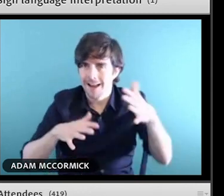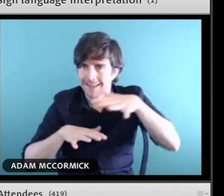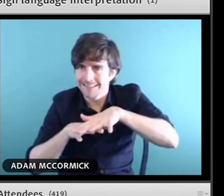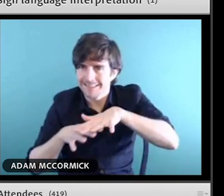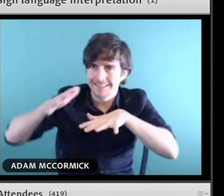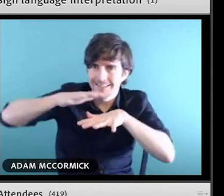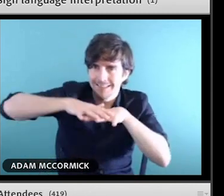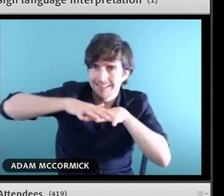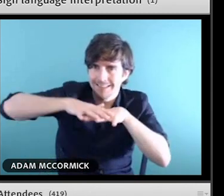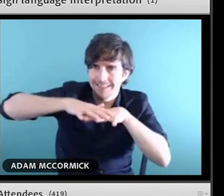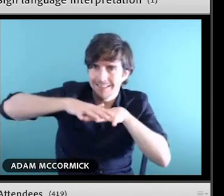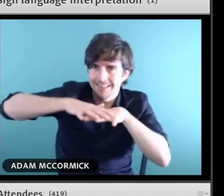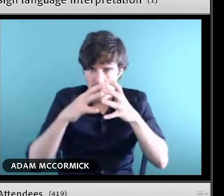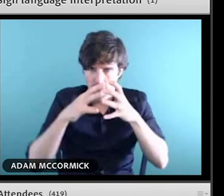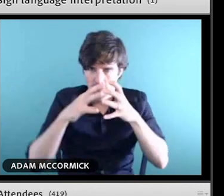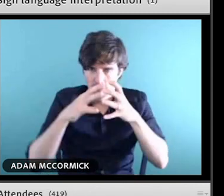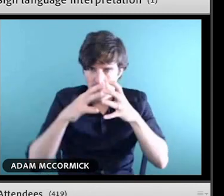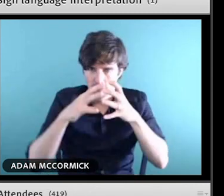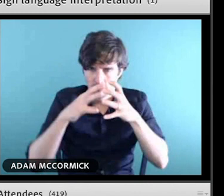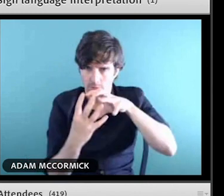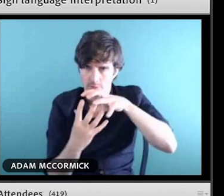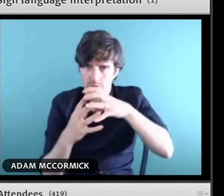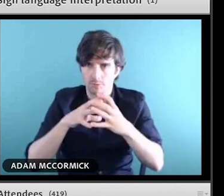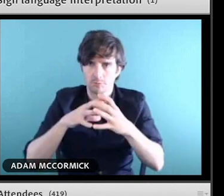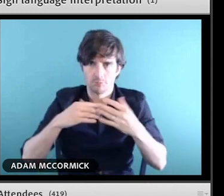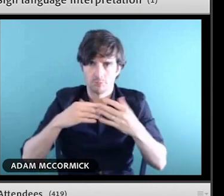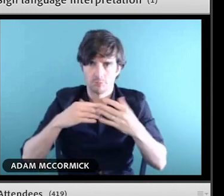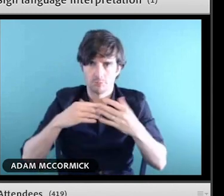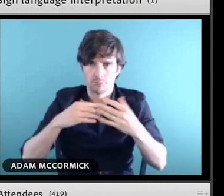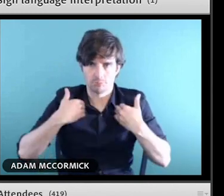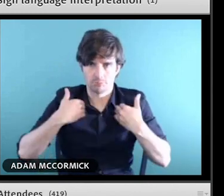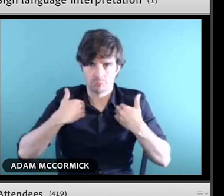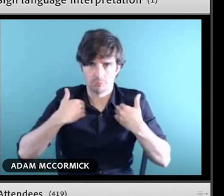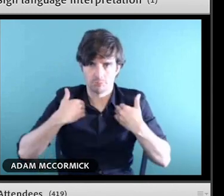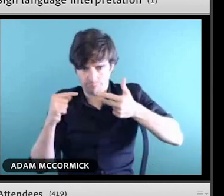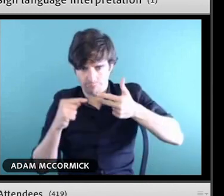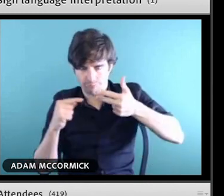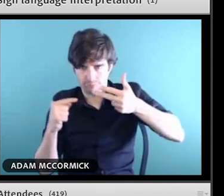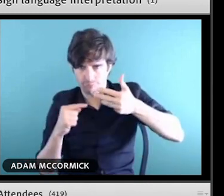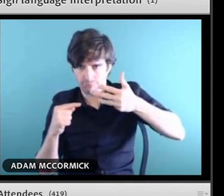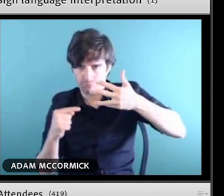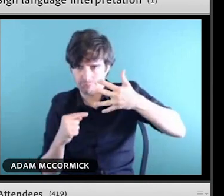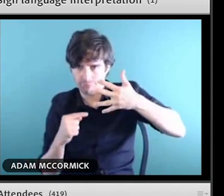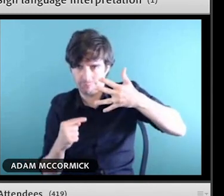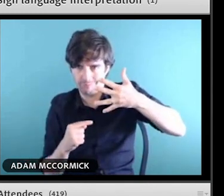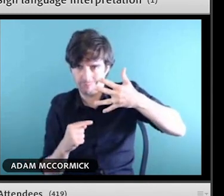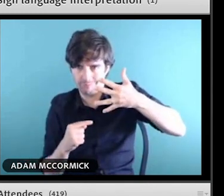we're: 00ing at inclusive programming, we factor all of those elements and consider